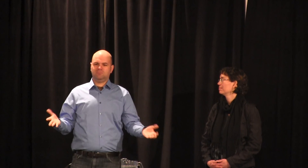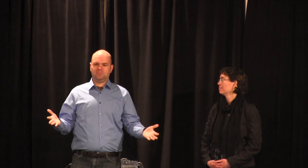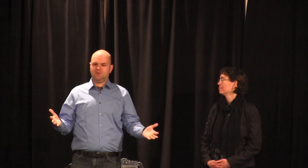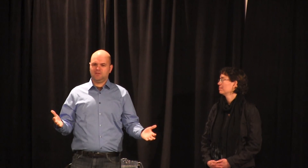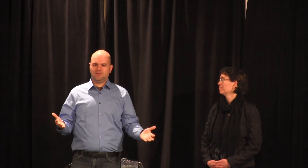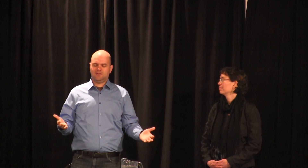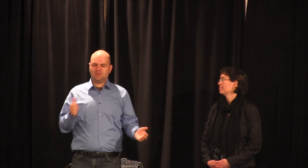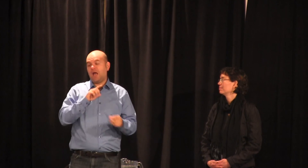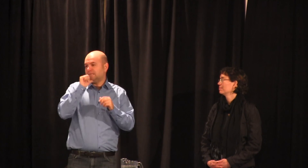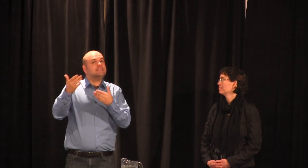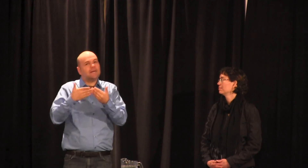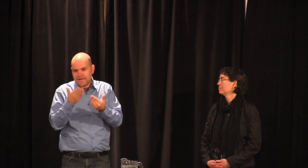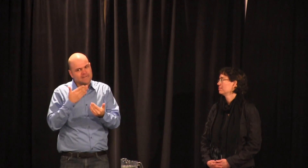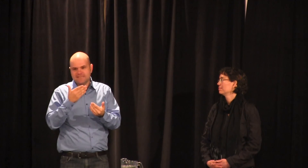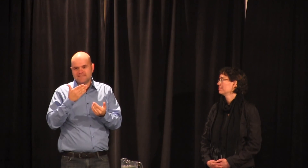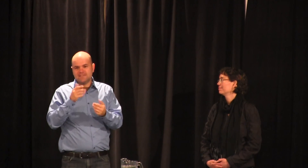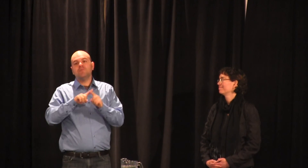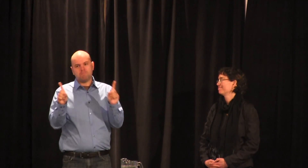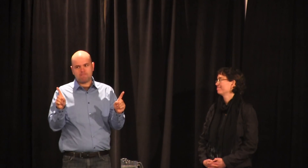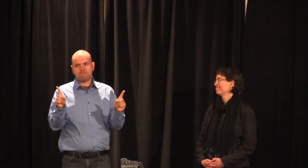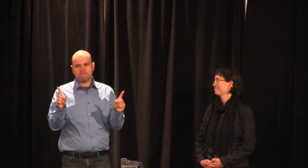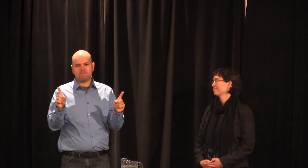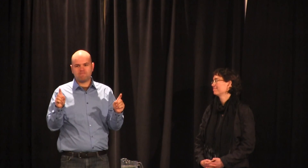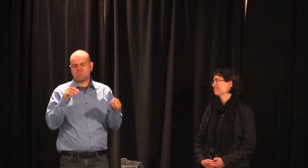and feel confident that you can do this. It isn't easy always,